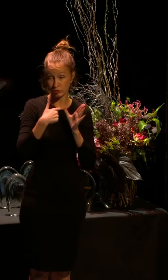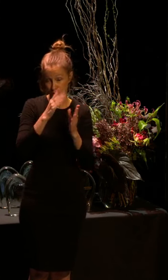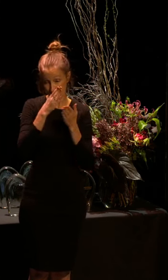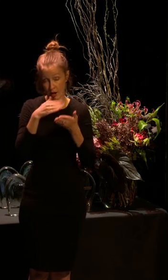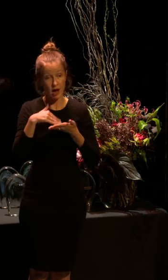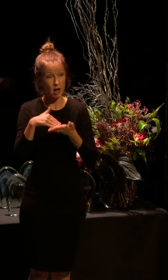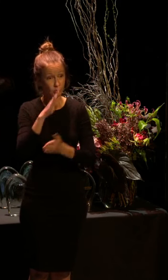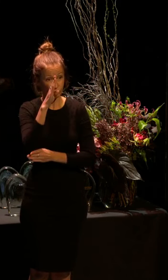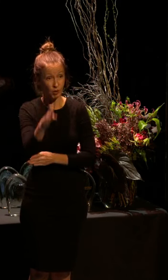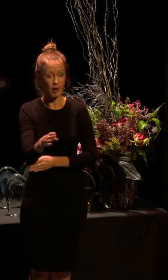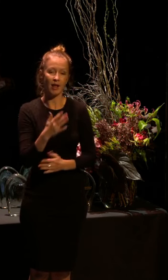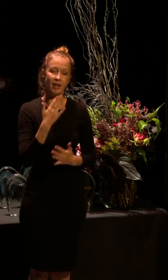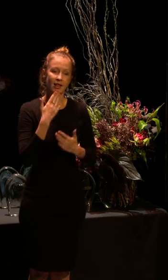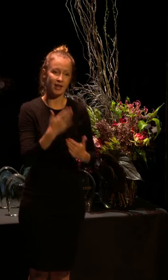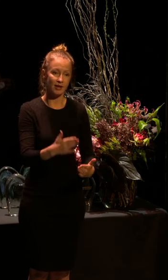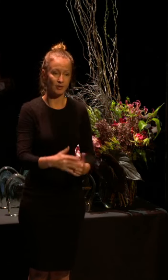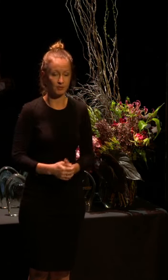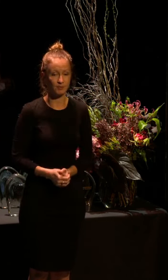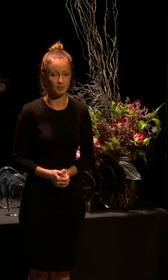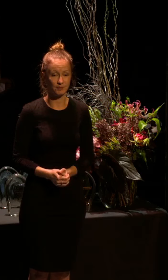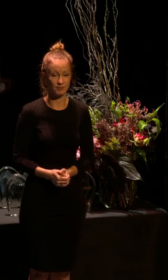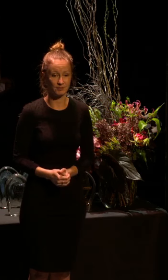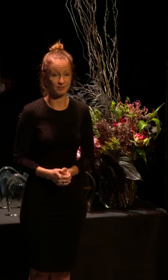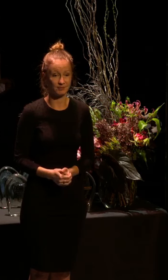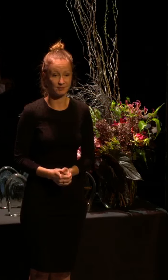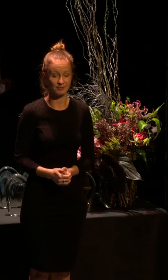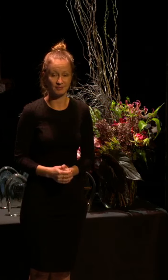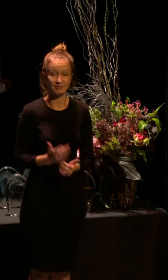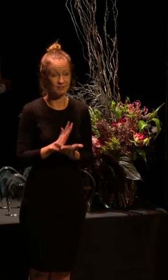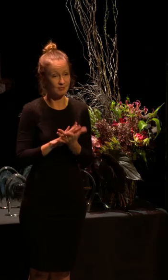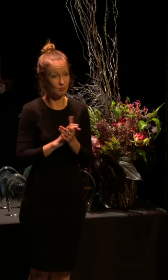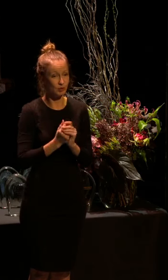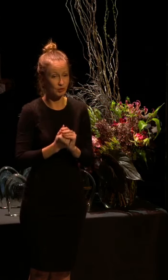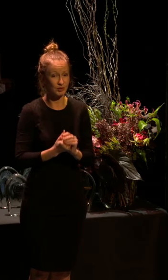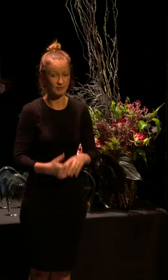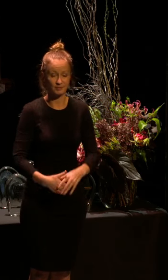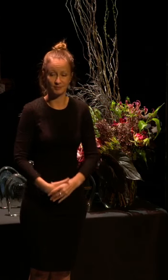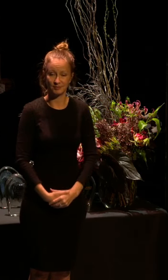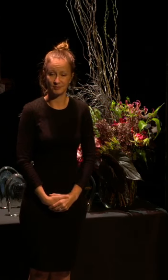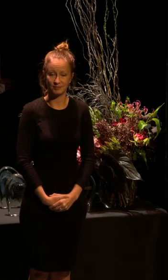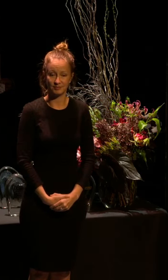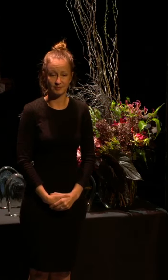We also owe you. And to our award recipients here tonight